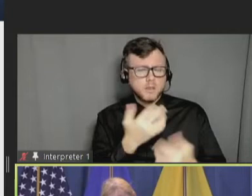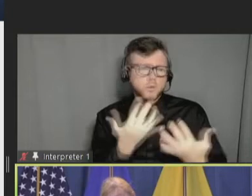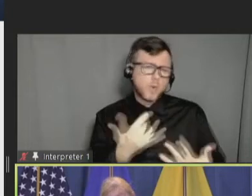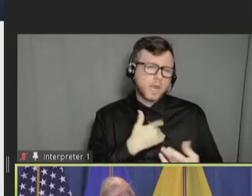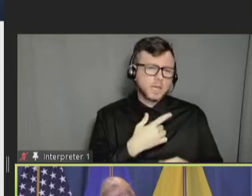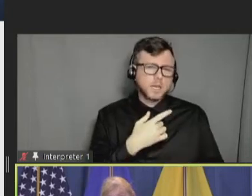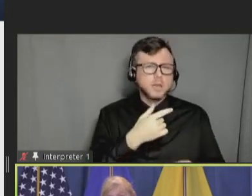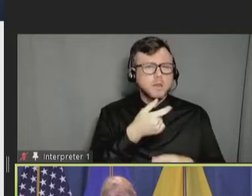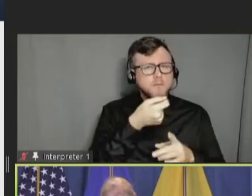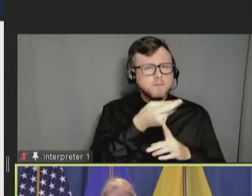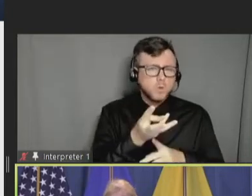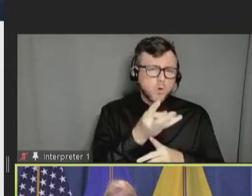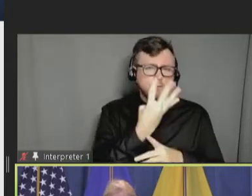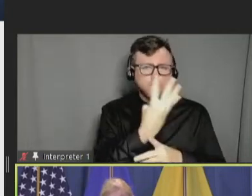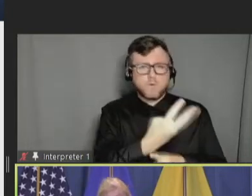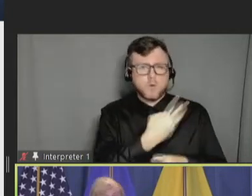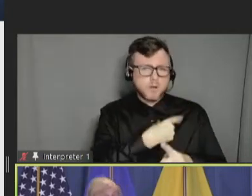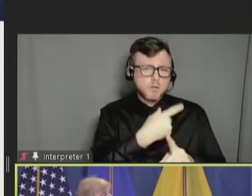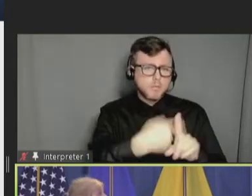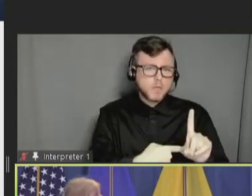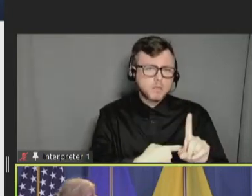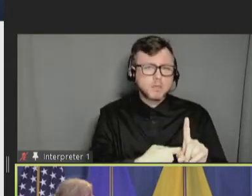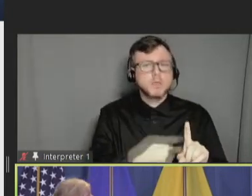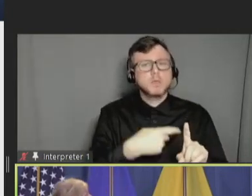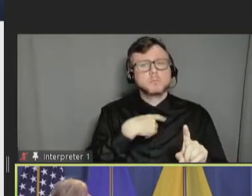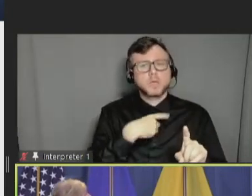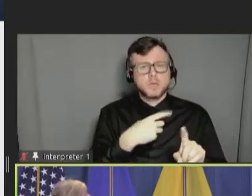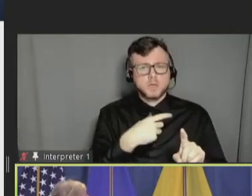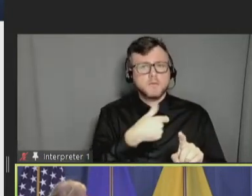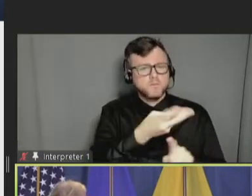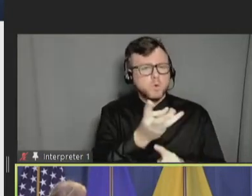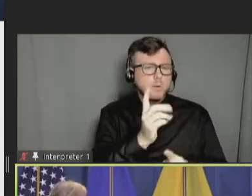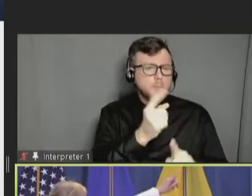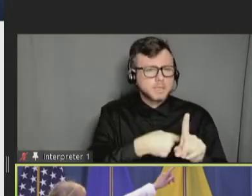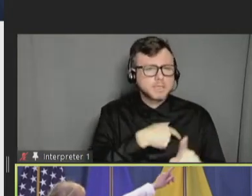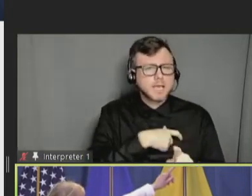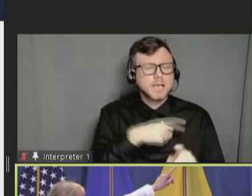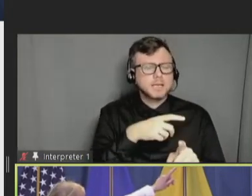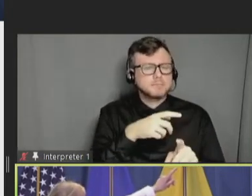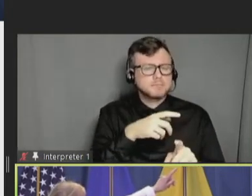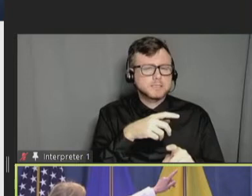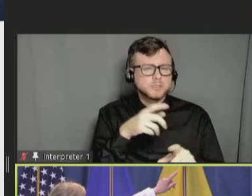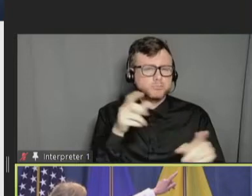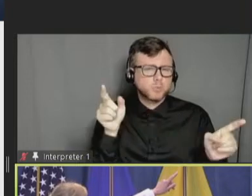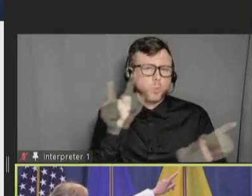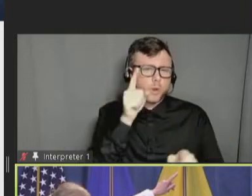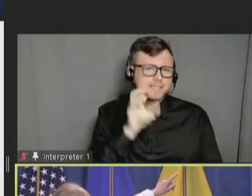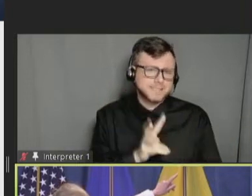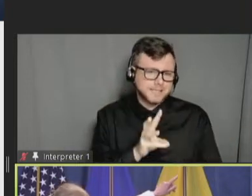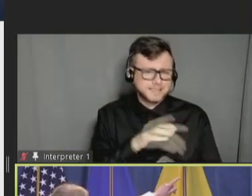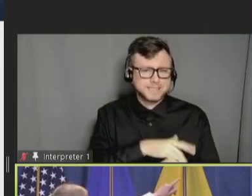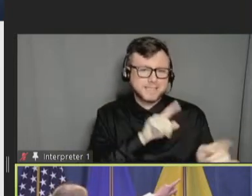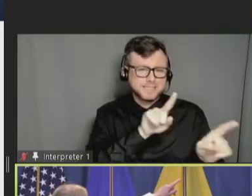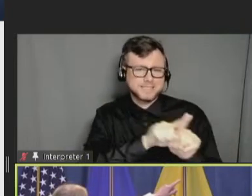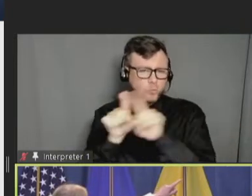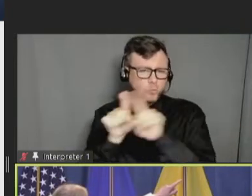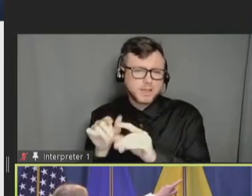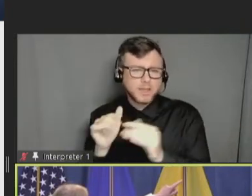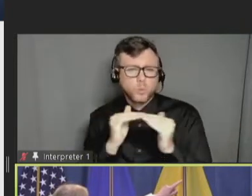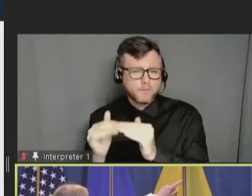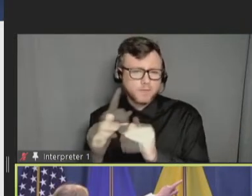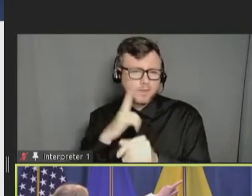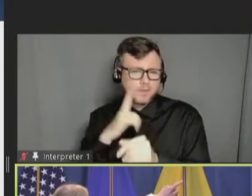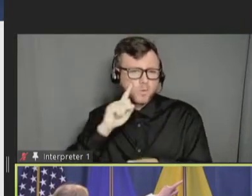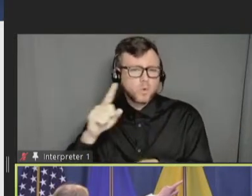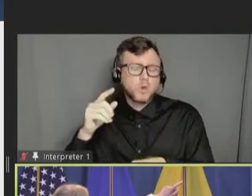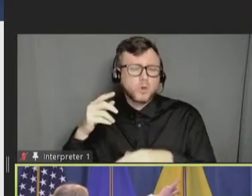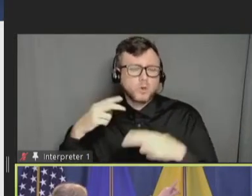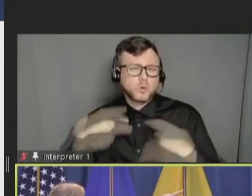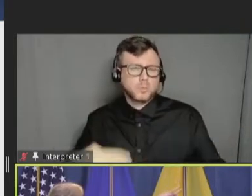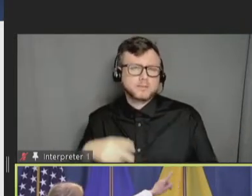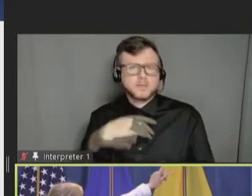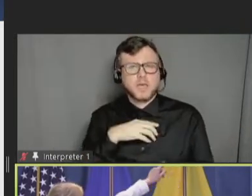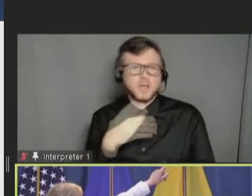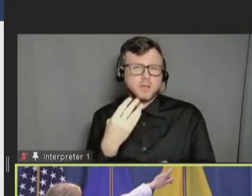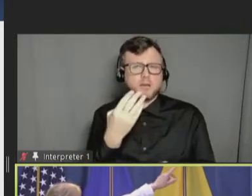equivalent to about 12 to 14 years in humans. Sorry, this is the right slide.